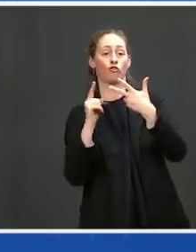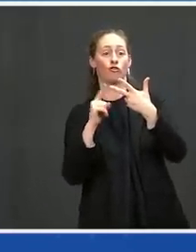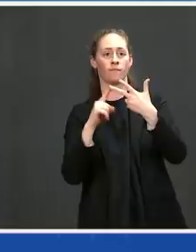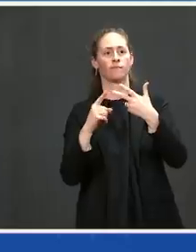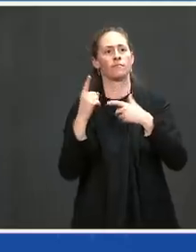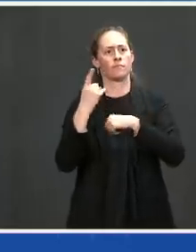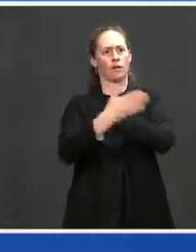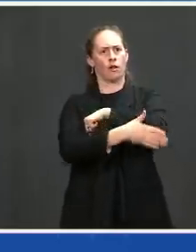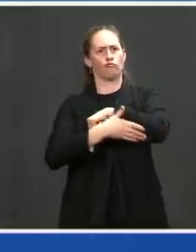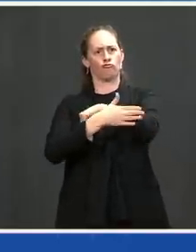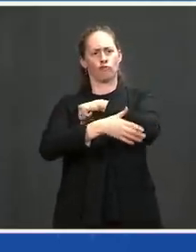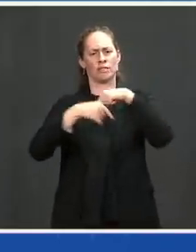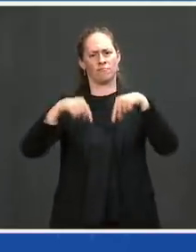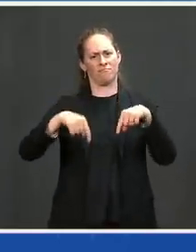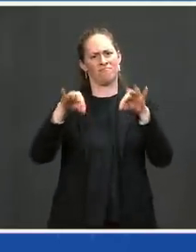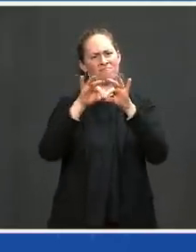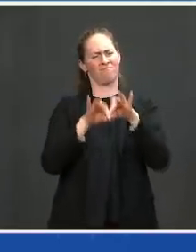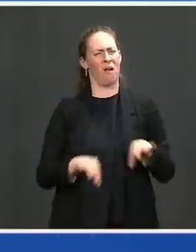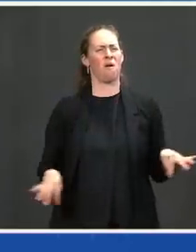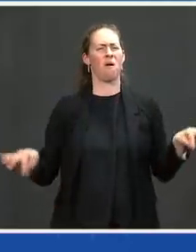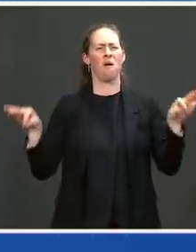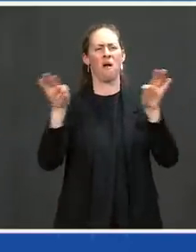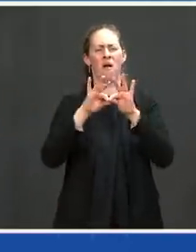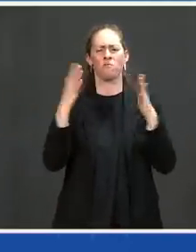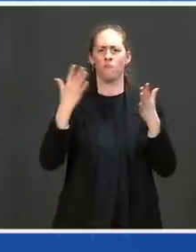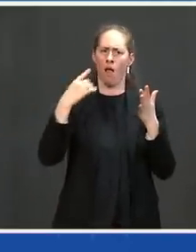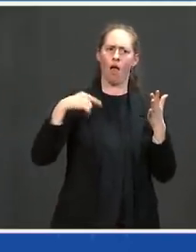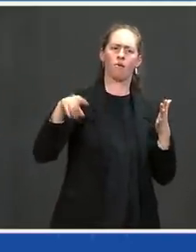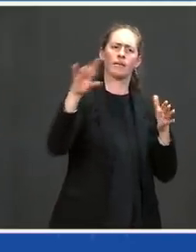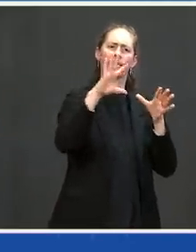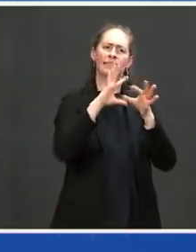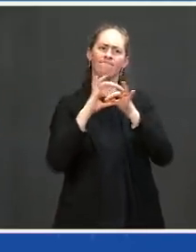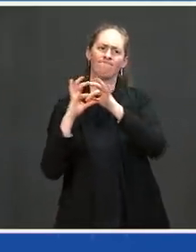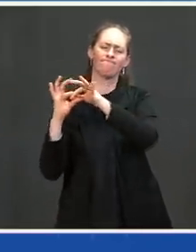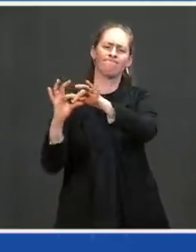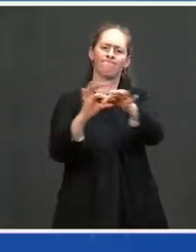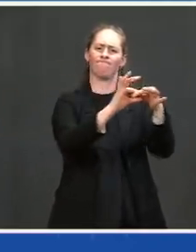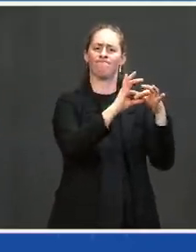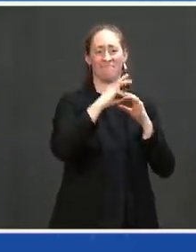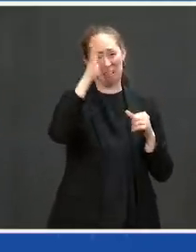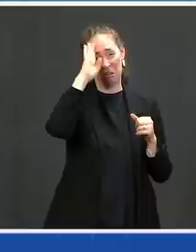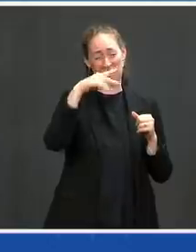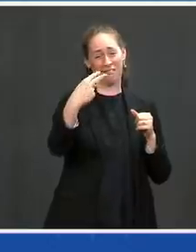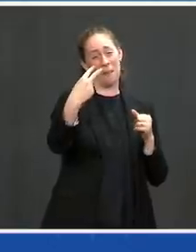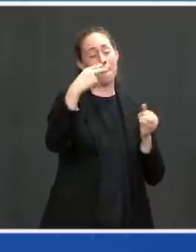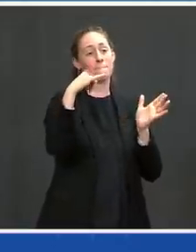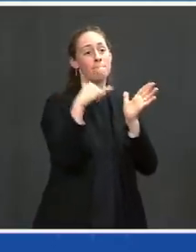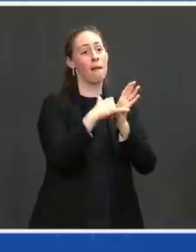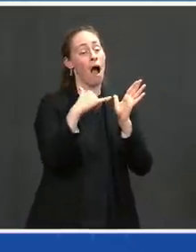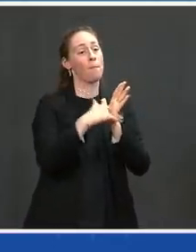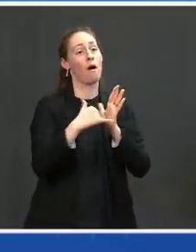all of you said, "No, you can't do that." Well, I've not been able to unite the Congress, but I've been uniting the country,